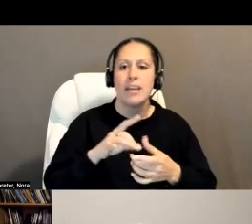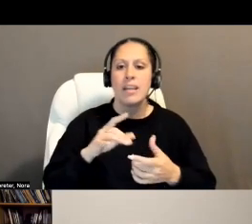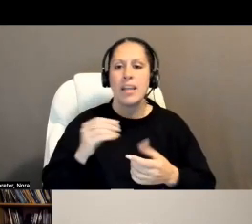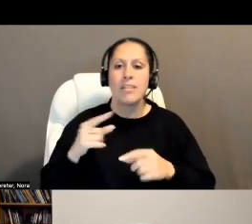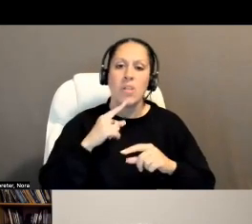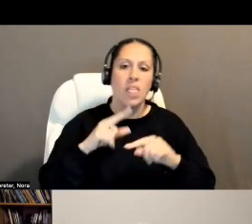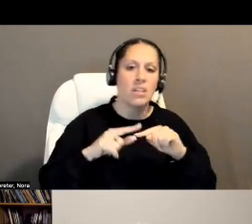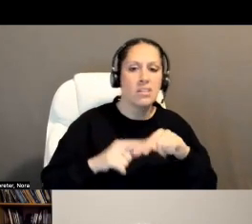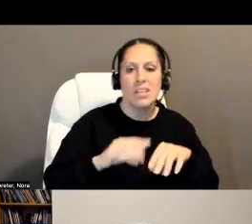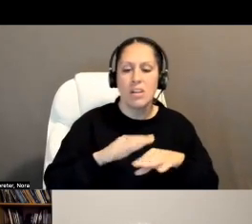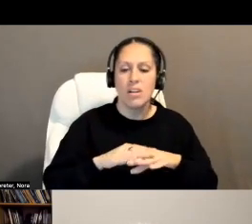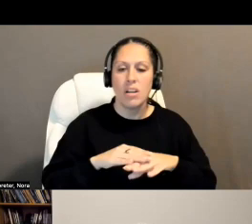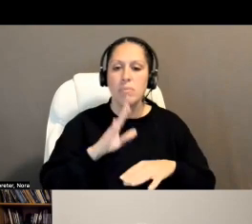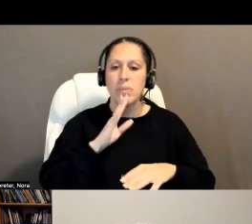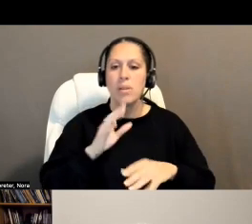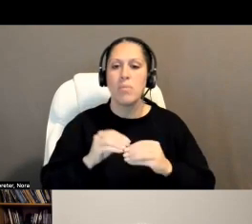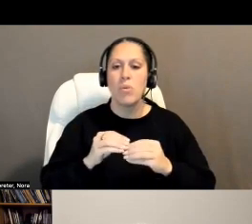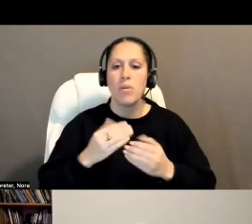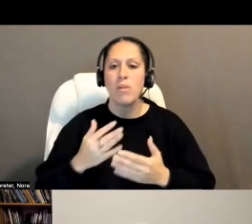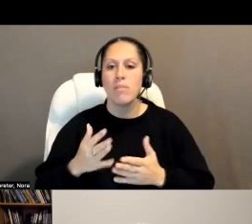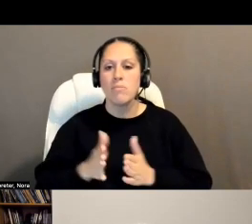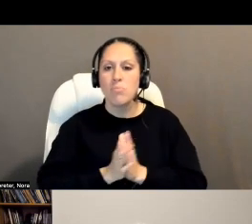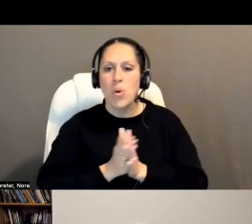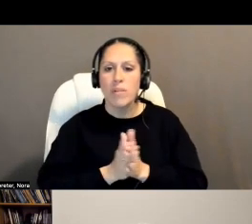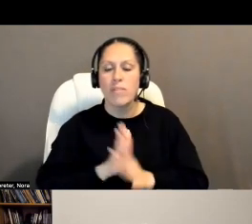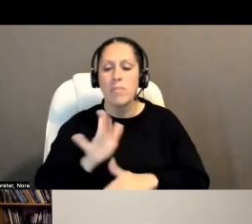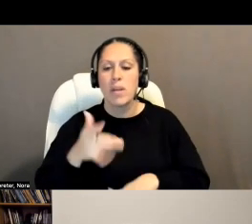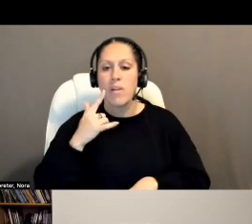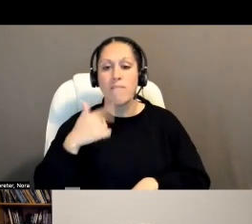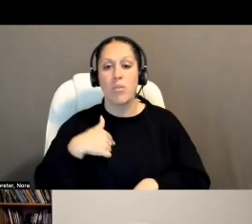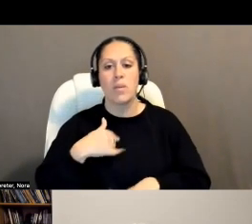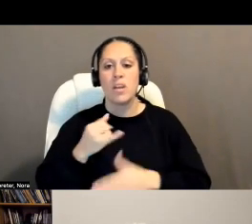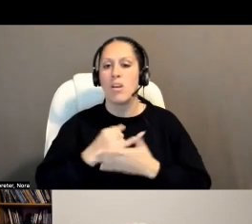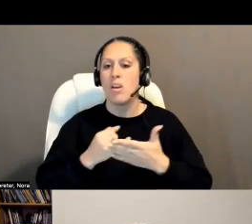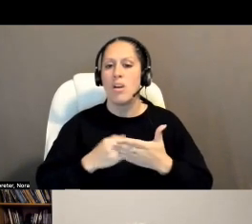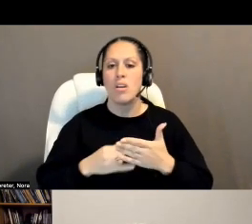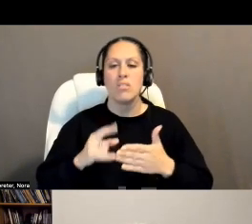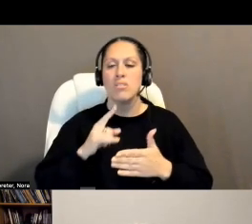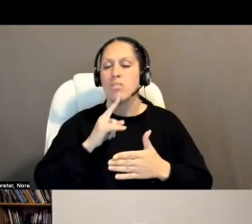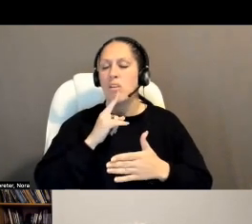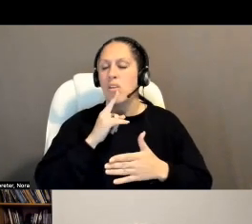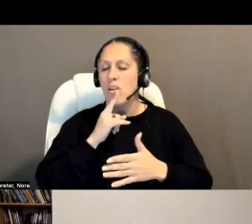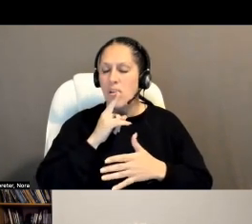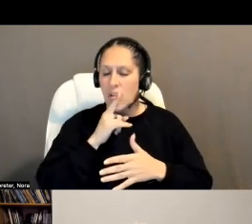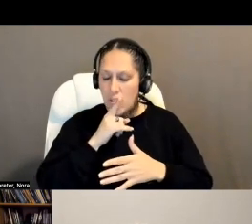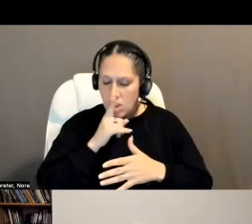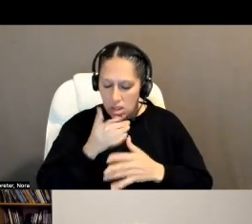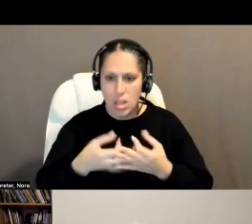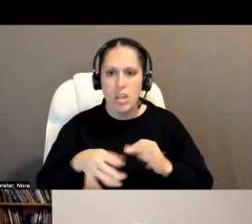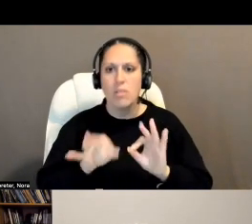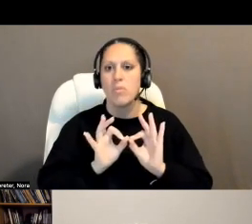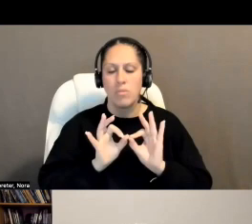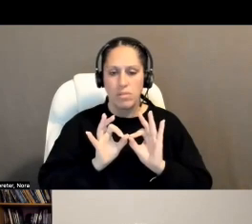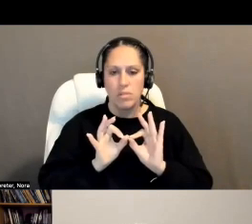and like, be motivated by. So I know for me, like, art has been so so important, and, um,